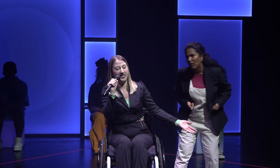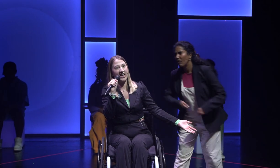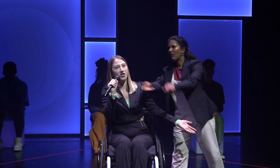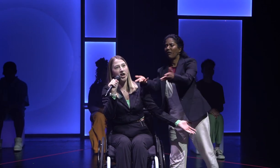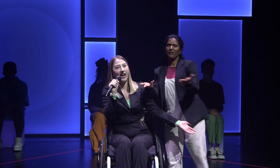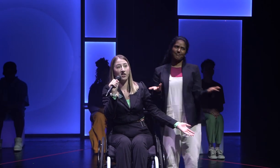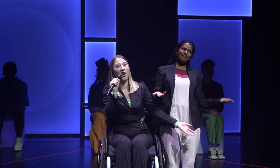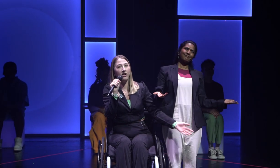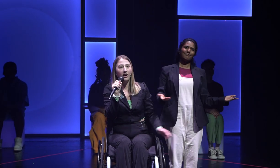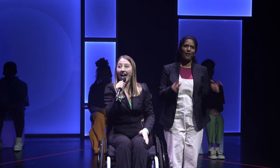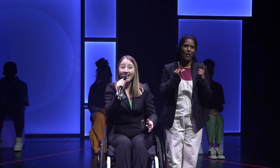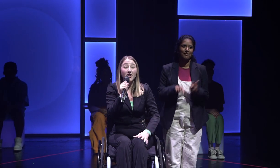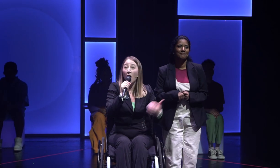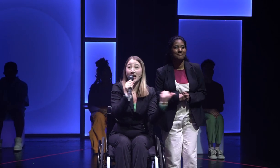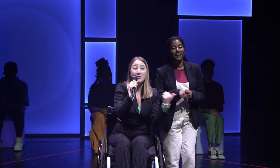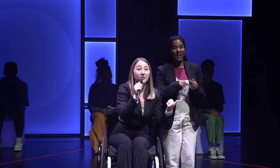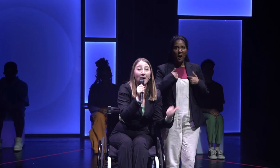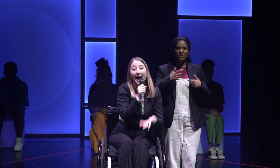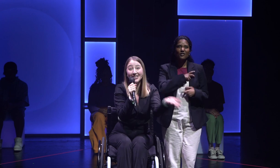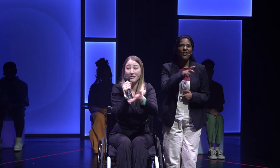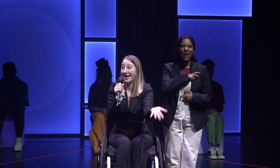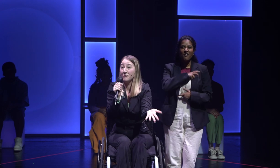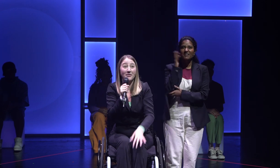the stage are you? Lol. Hey, you can't get me off now. I didn't want to get up